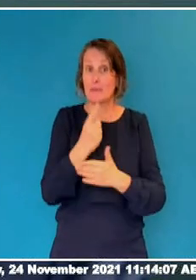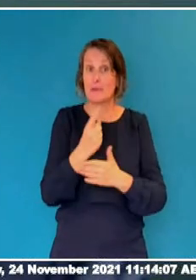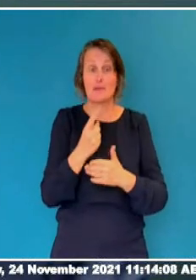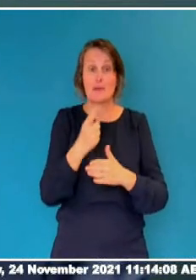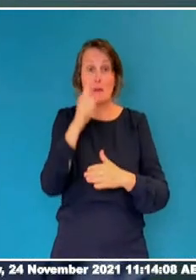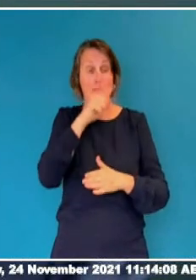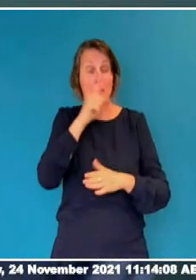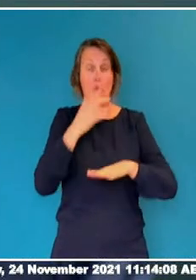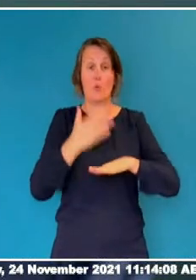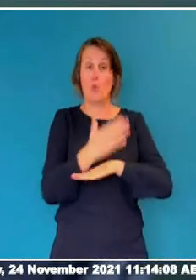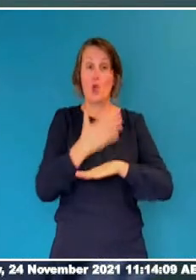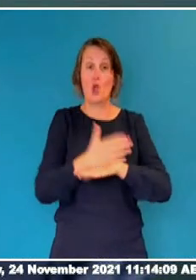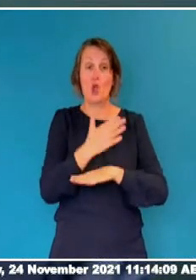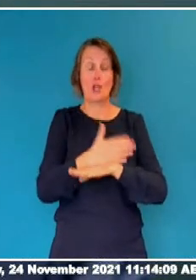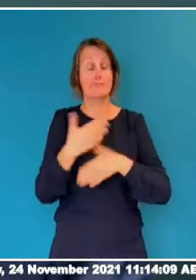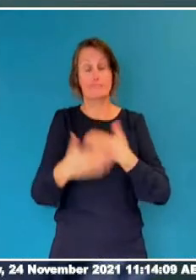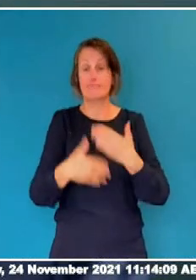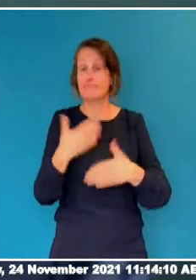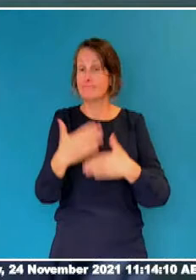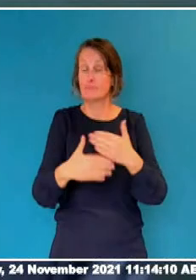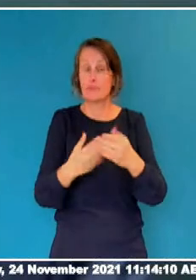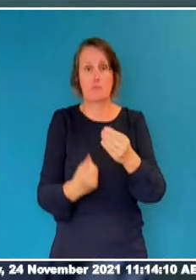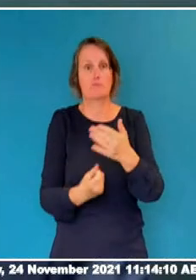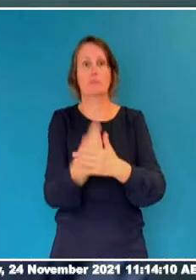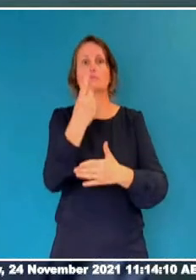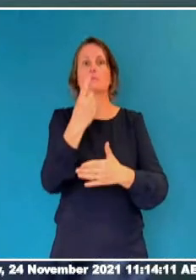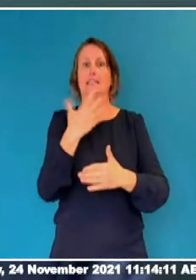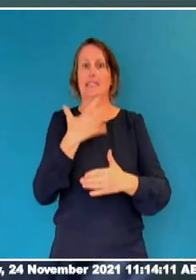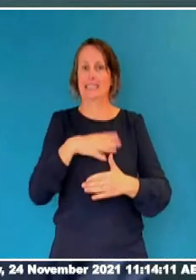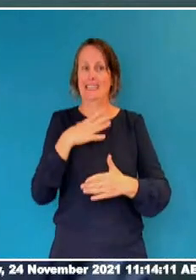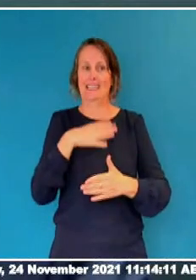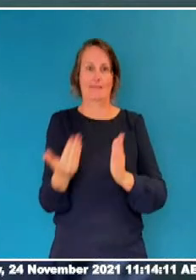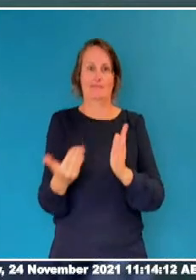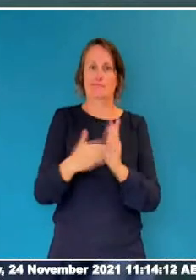Throughout their entire employment journey with us, which in many instances is many,